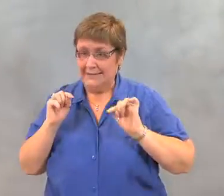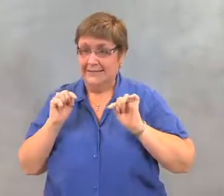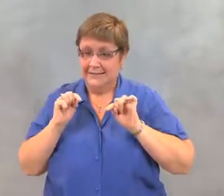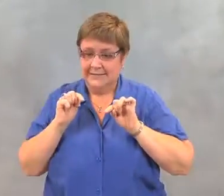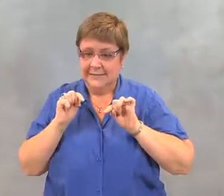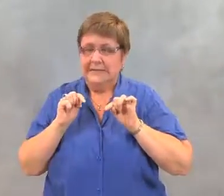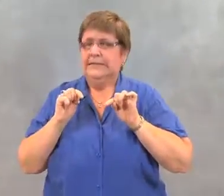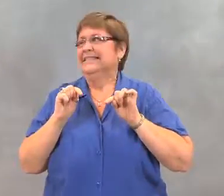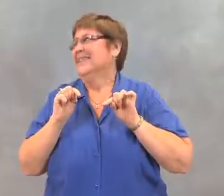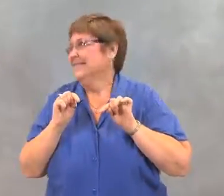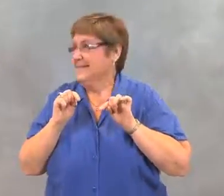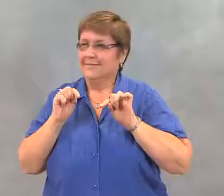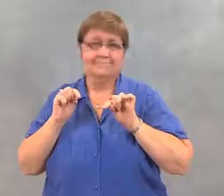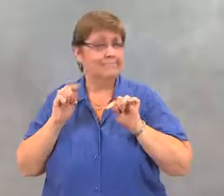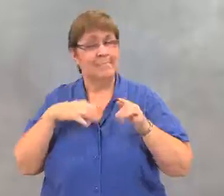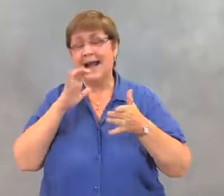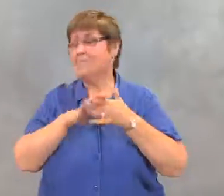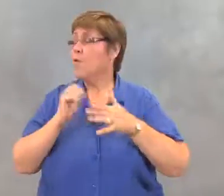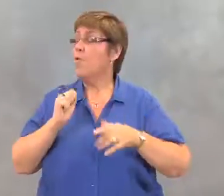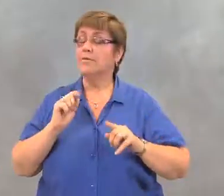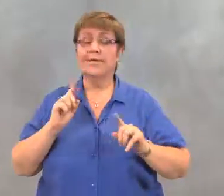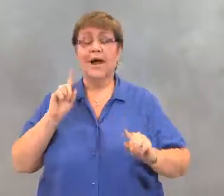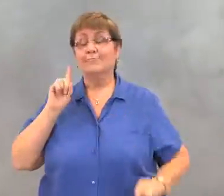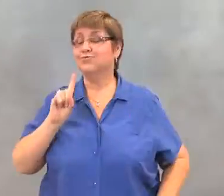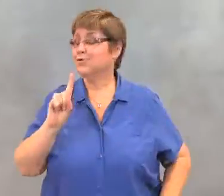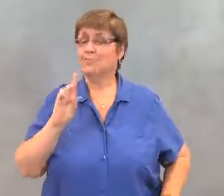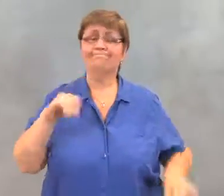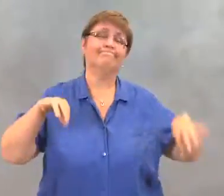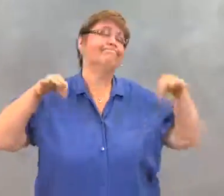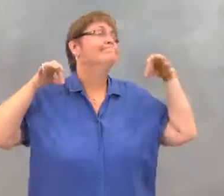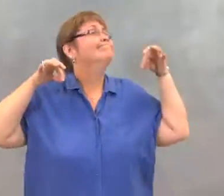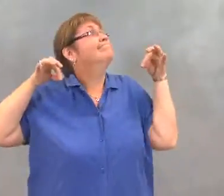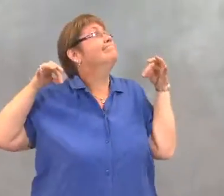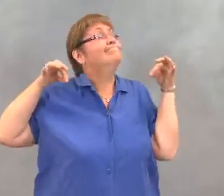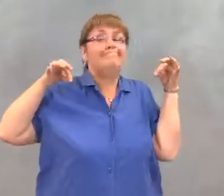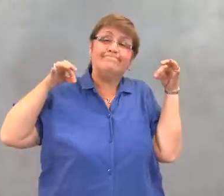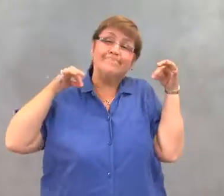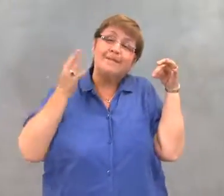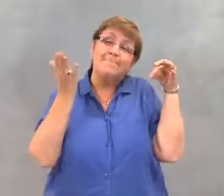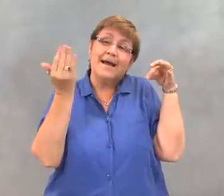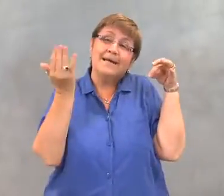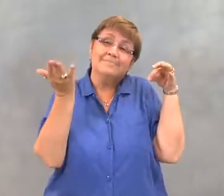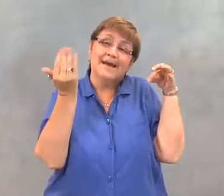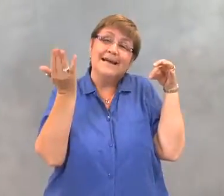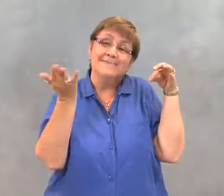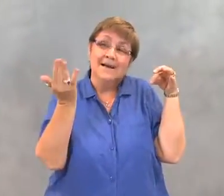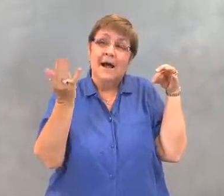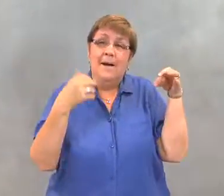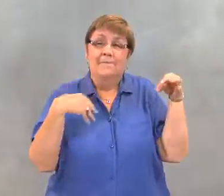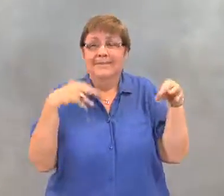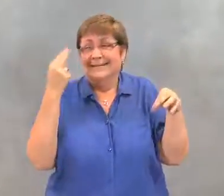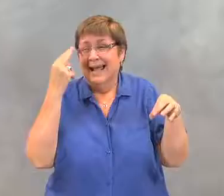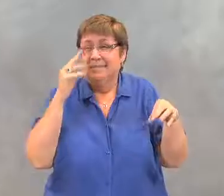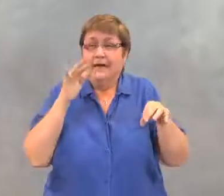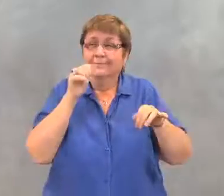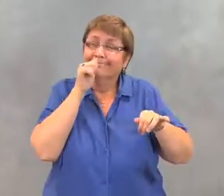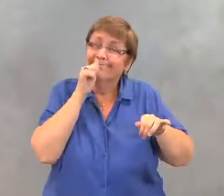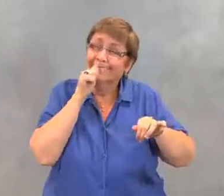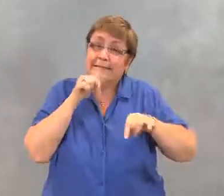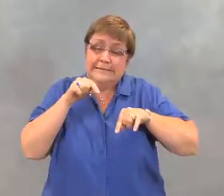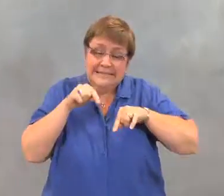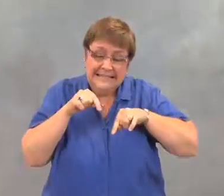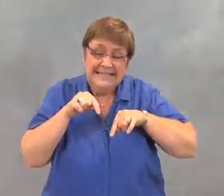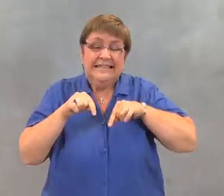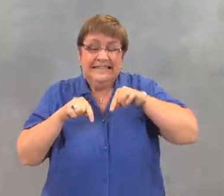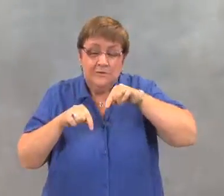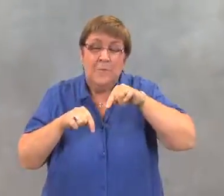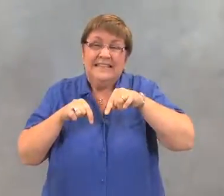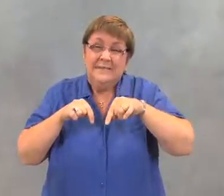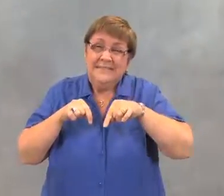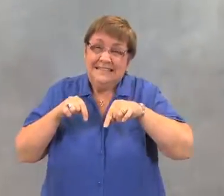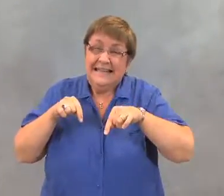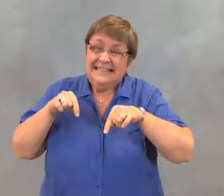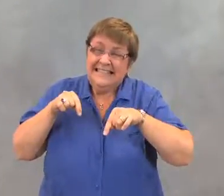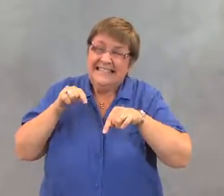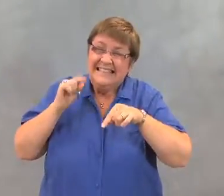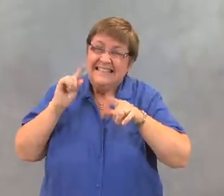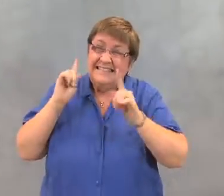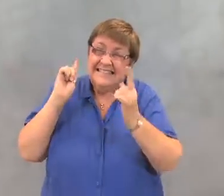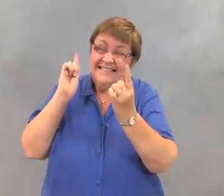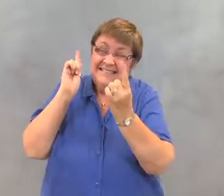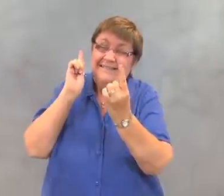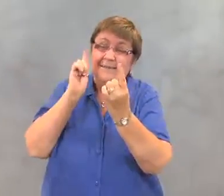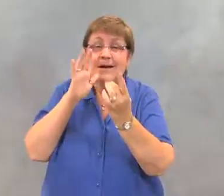He started to try to go in the water. My husband wouldn't come in closer.